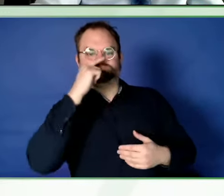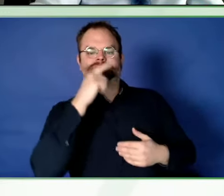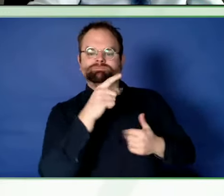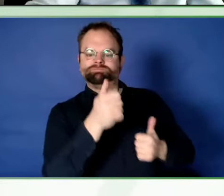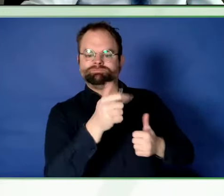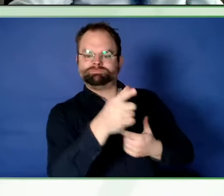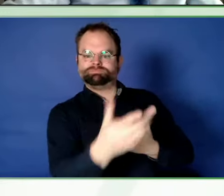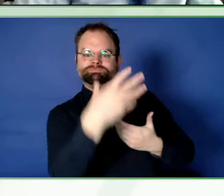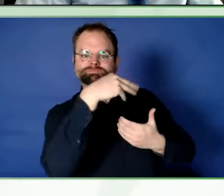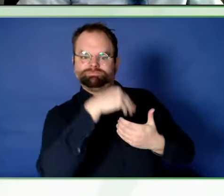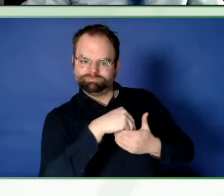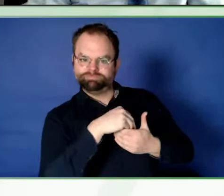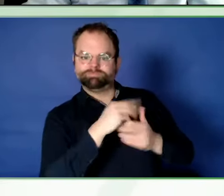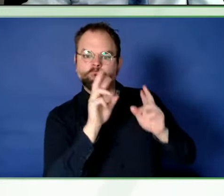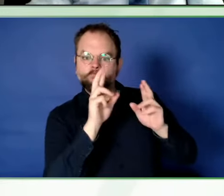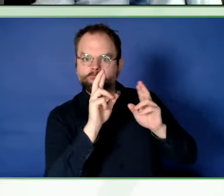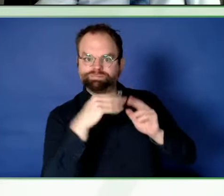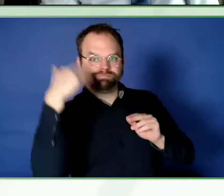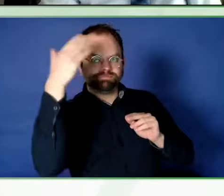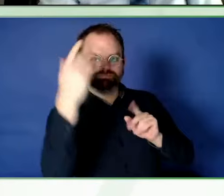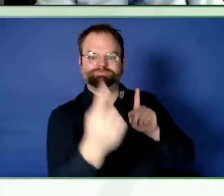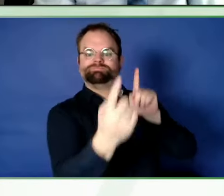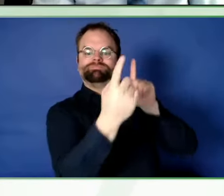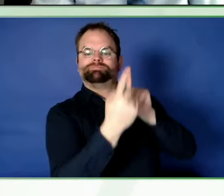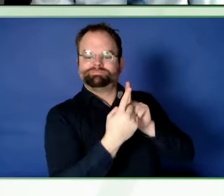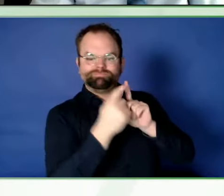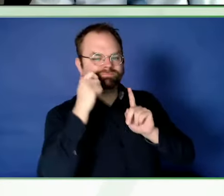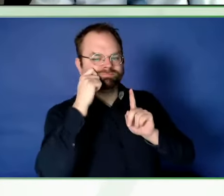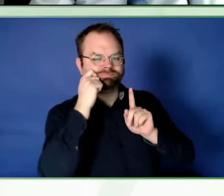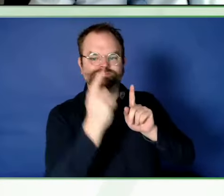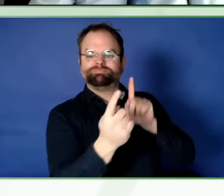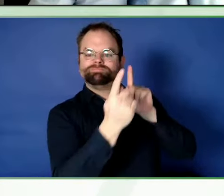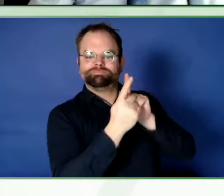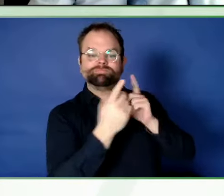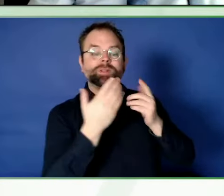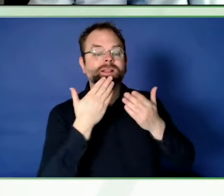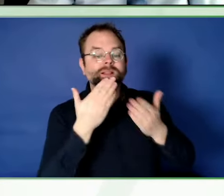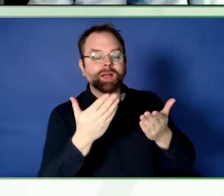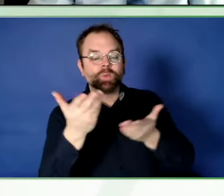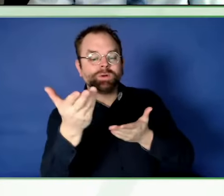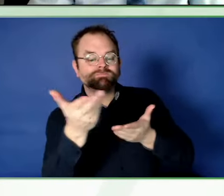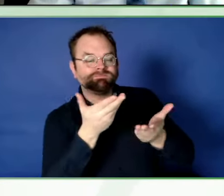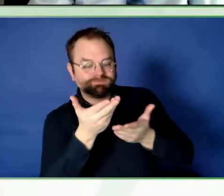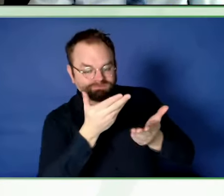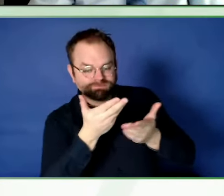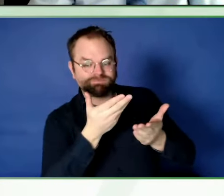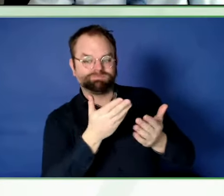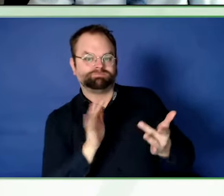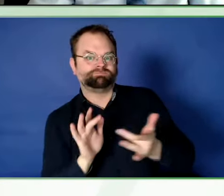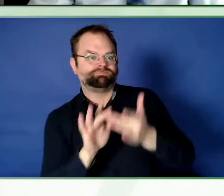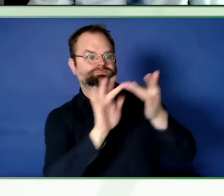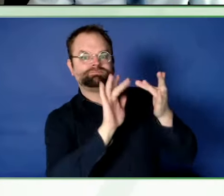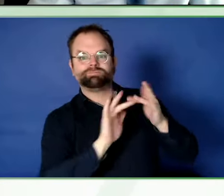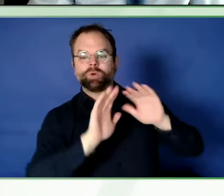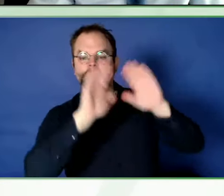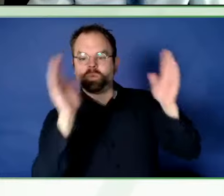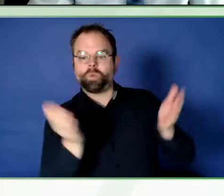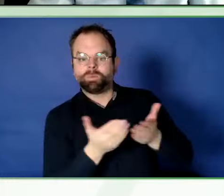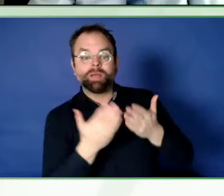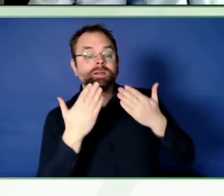Thank you for your time, it was a lot of good insights. We are now closing this Fireside Chat. Thank you.